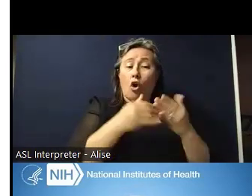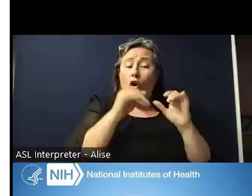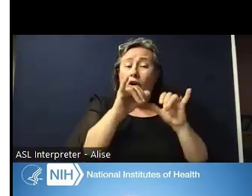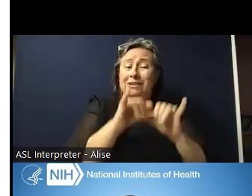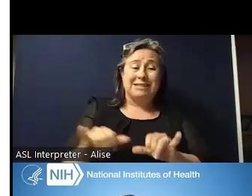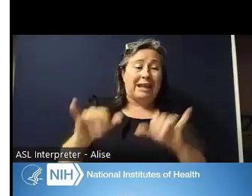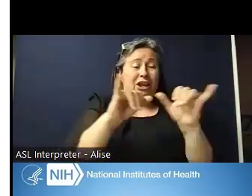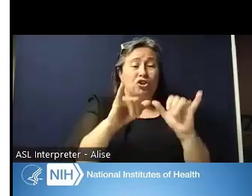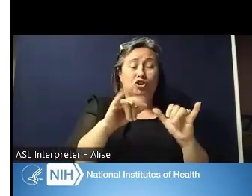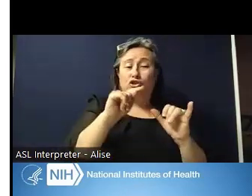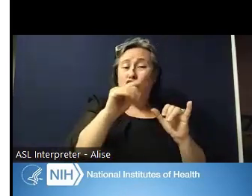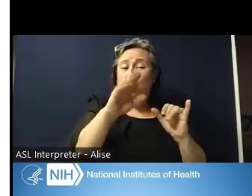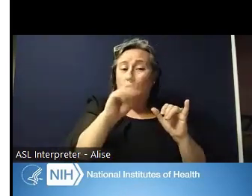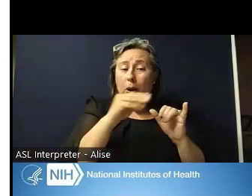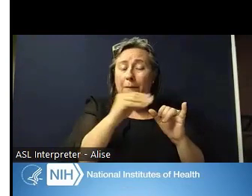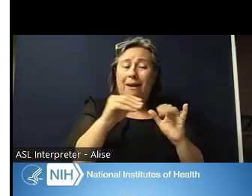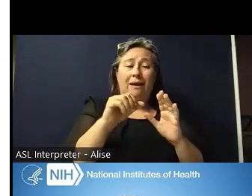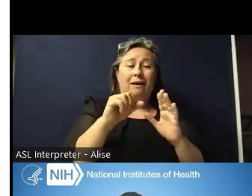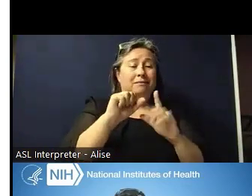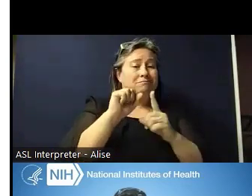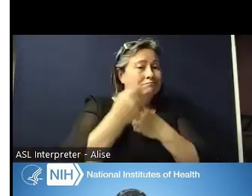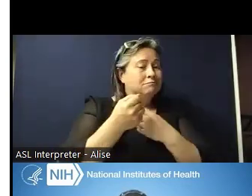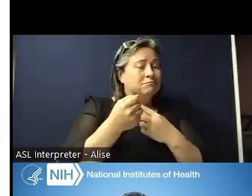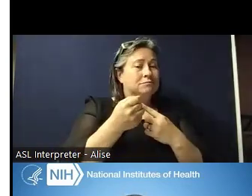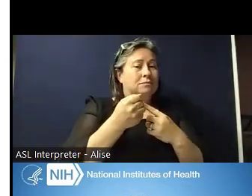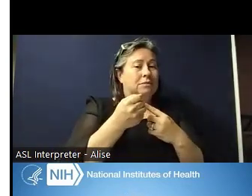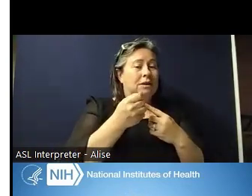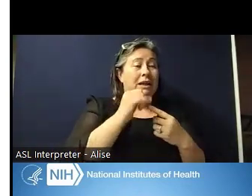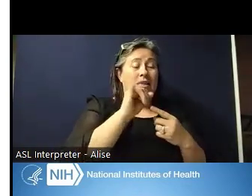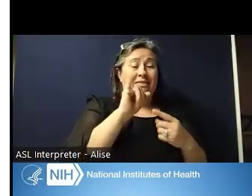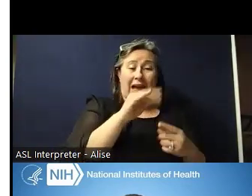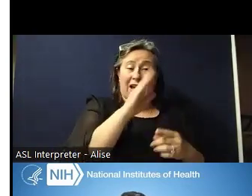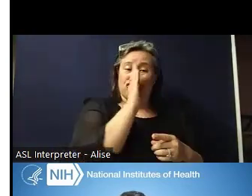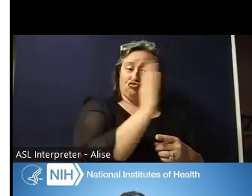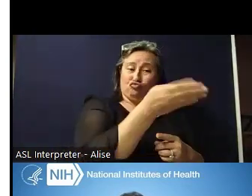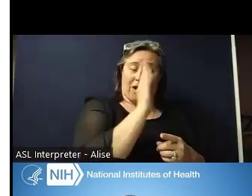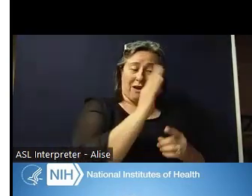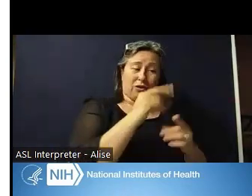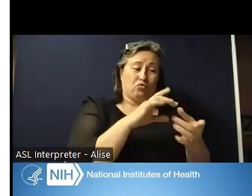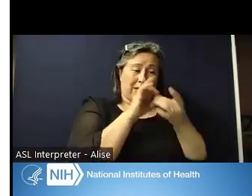in the NIH grants policy statement, while we have that direct relationship with the primary recipient,